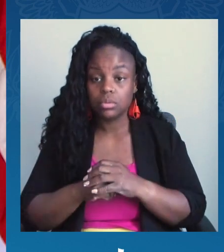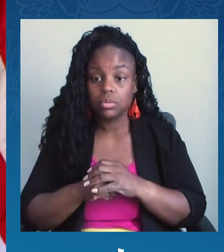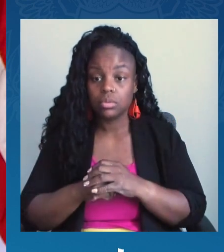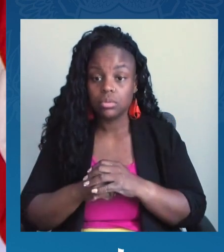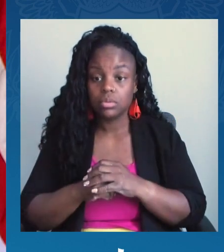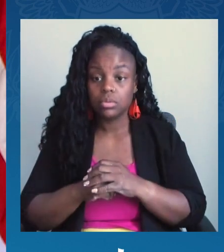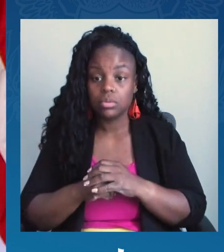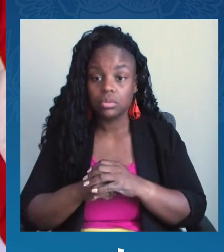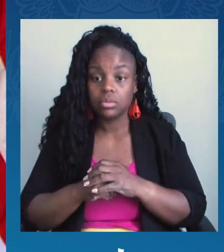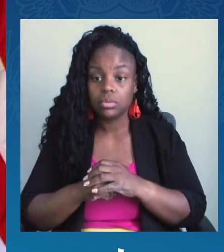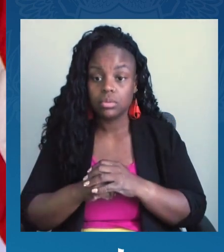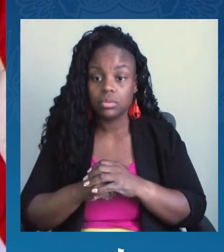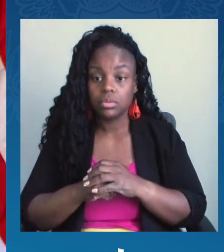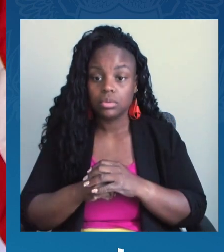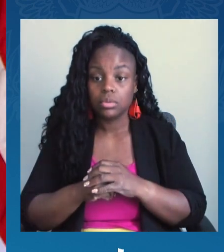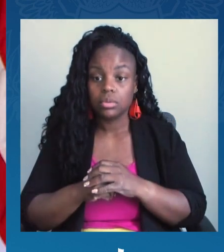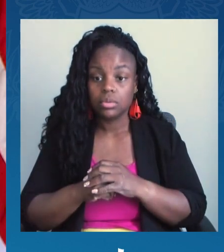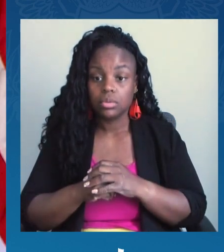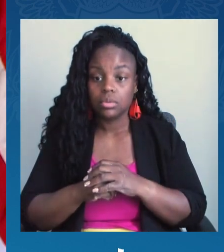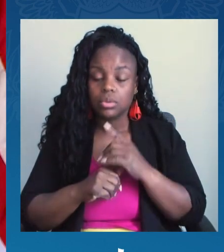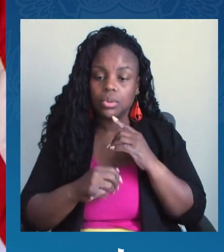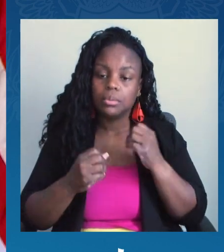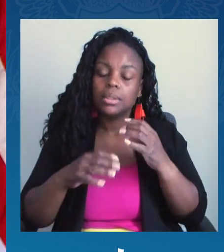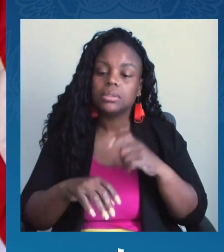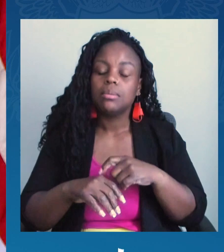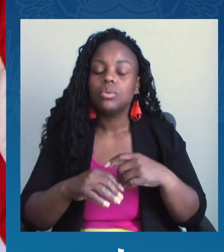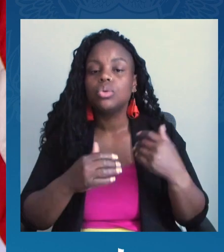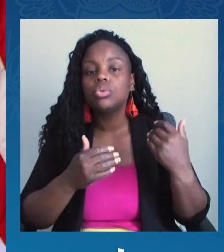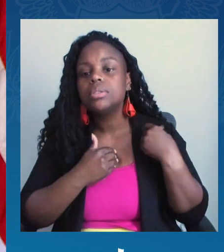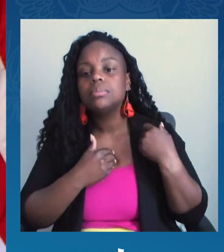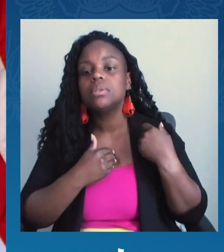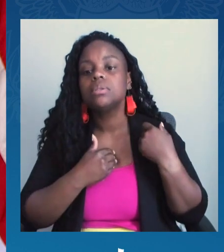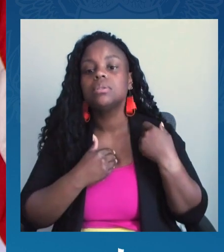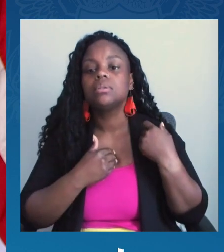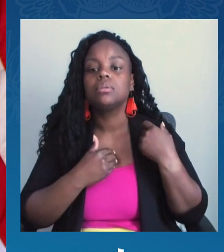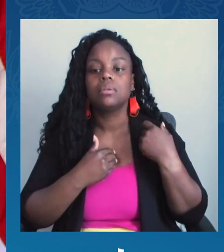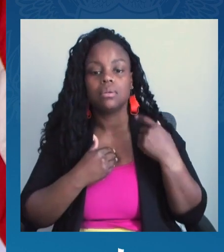on the shoulders of our mayors to address on a community level,